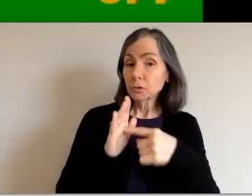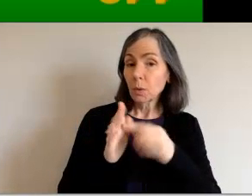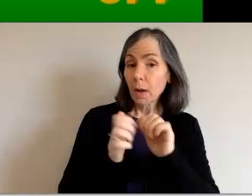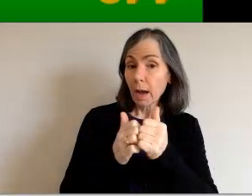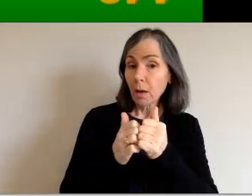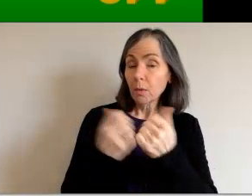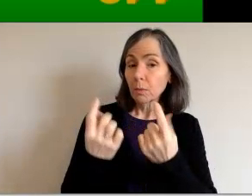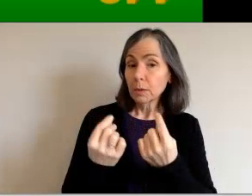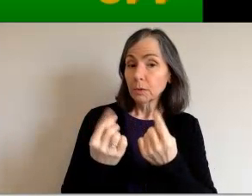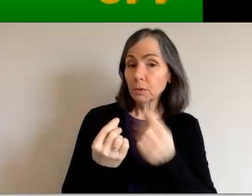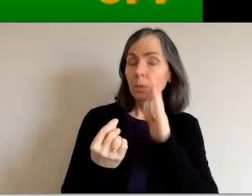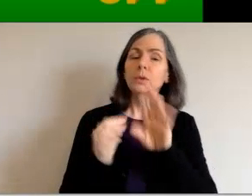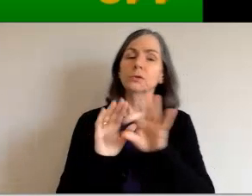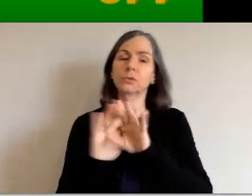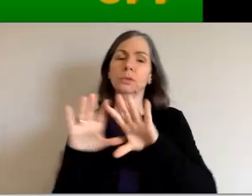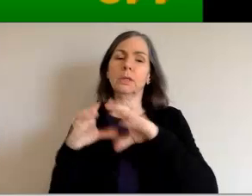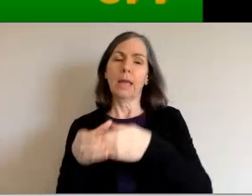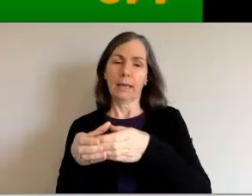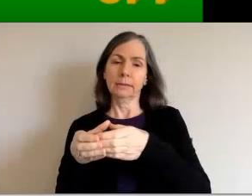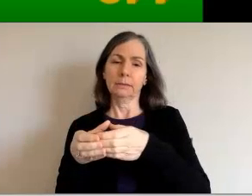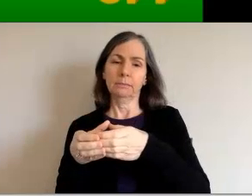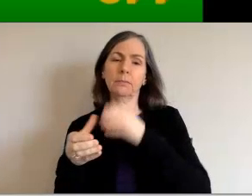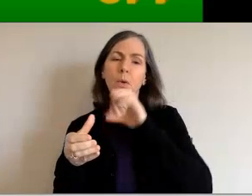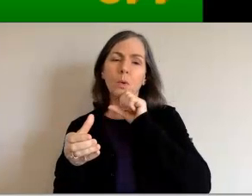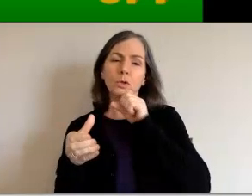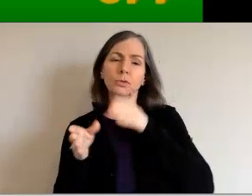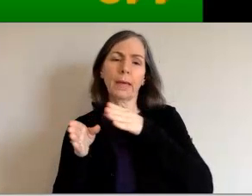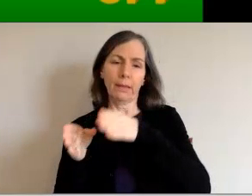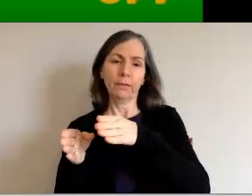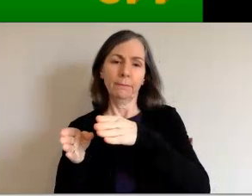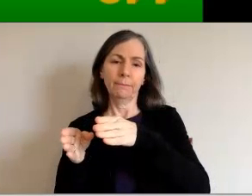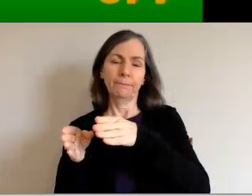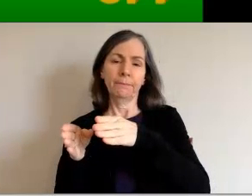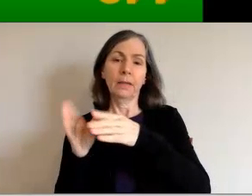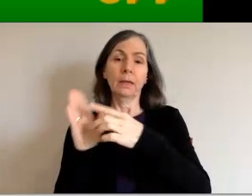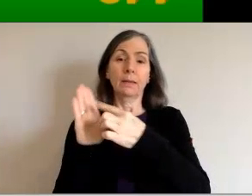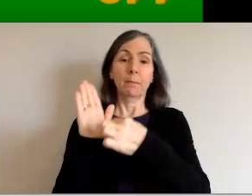We are going to click the button on the bottom that says "Play"